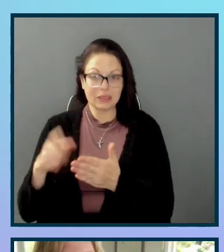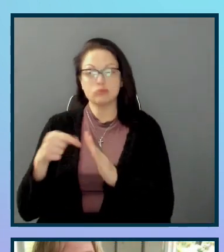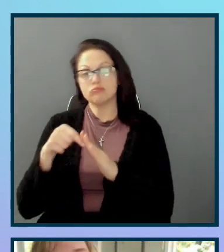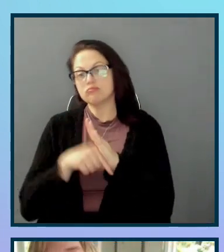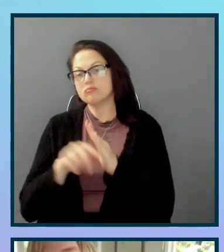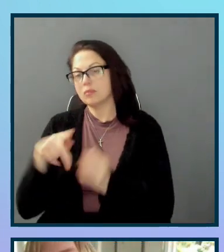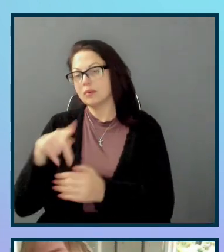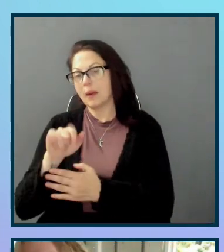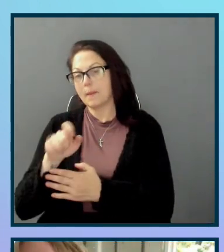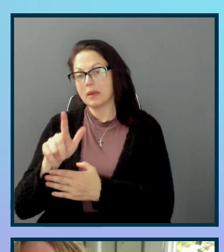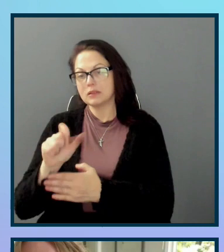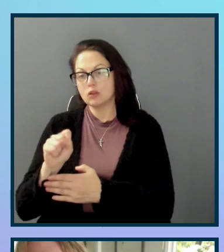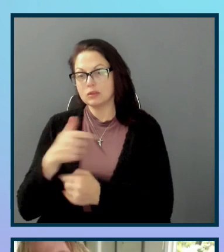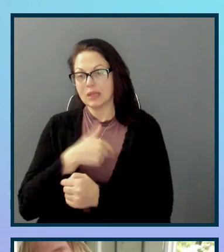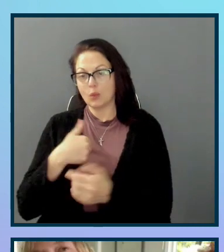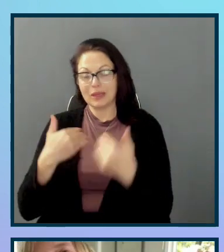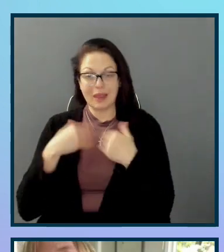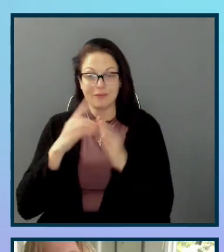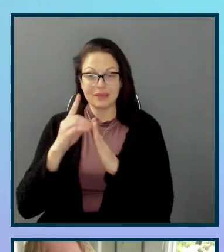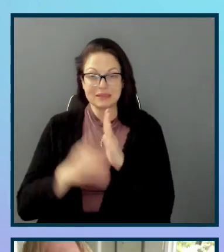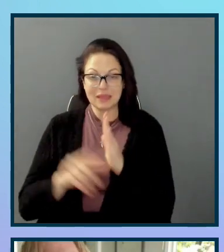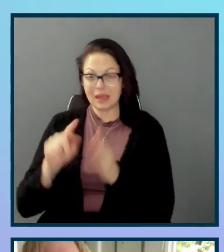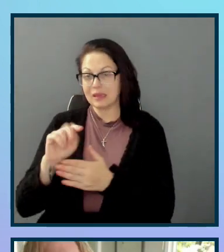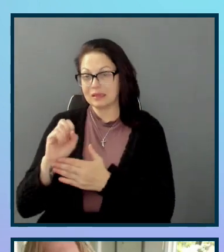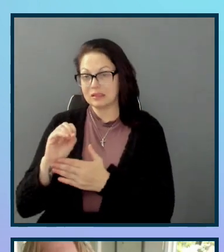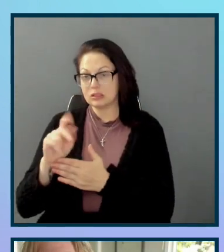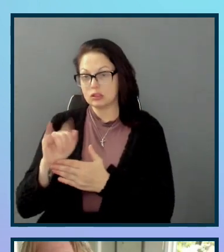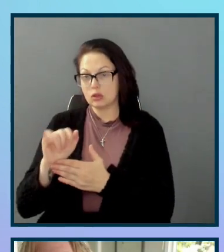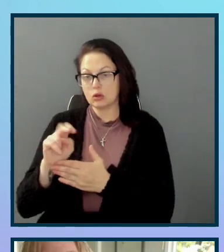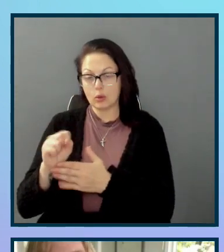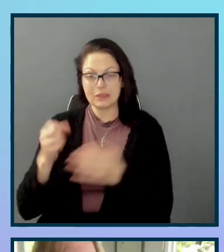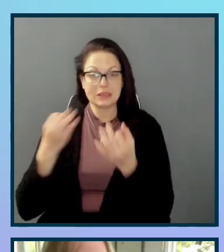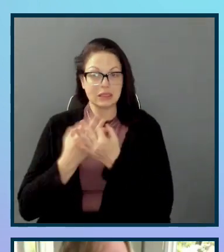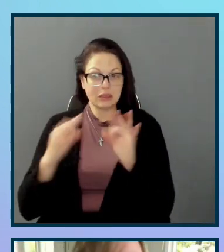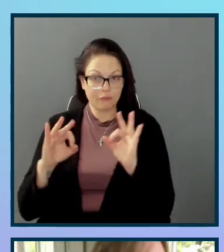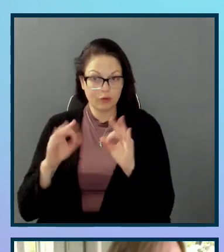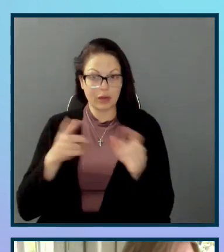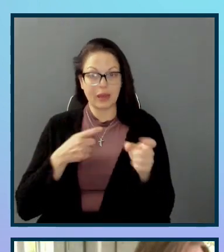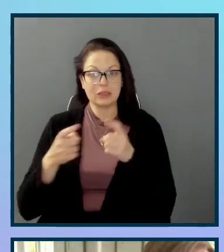and we can have these design tokens, which are free, by the way, and control the experience.